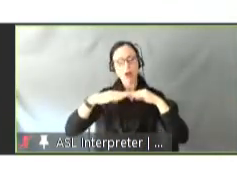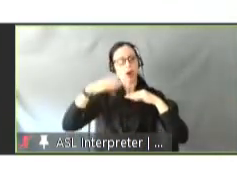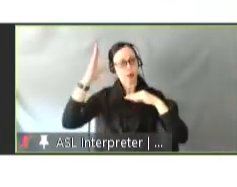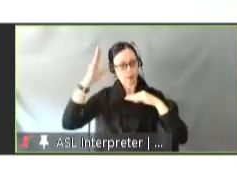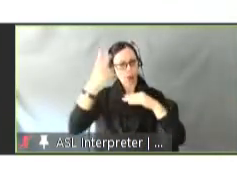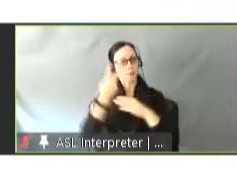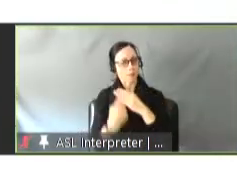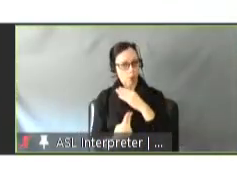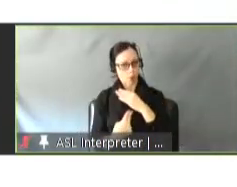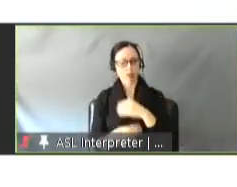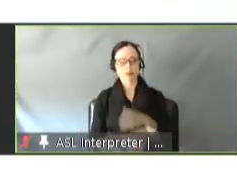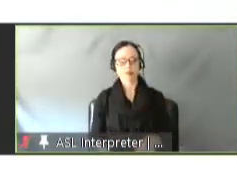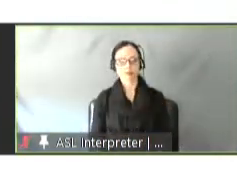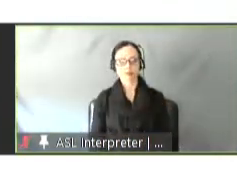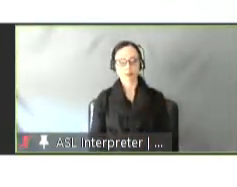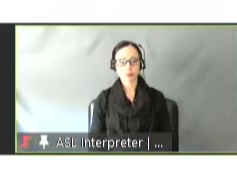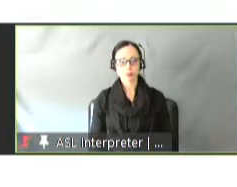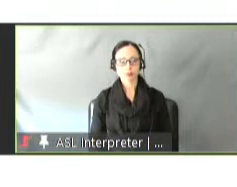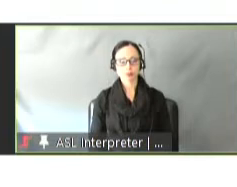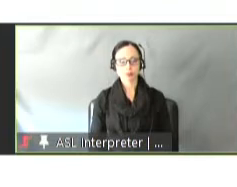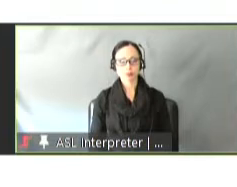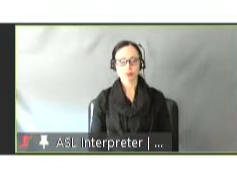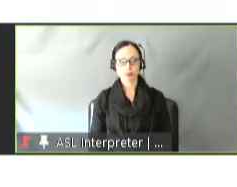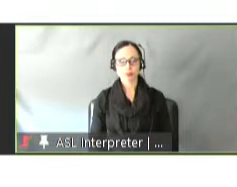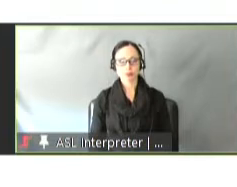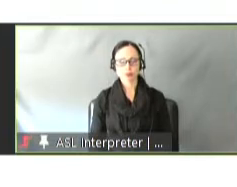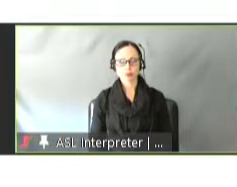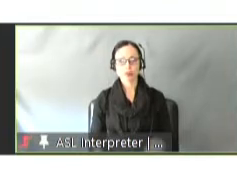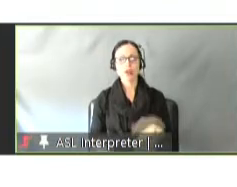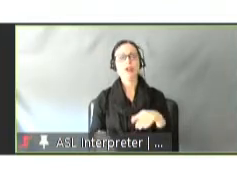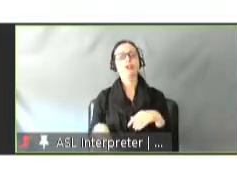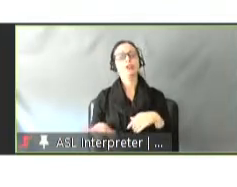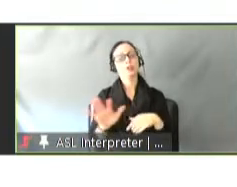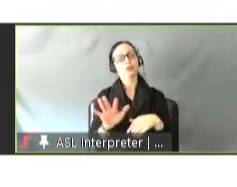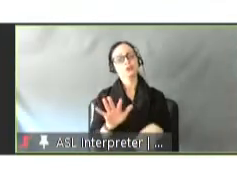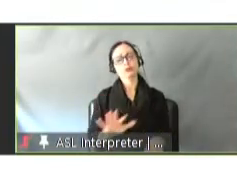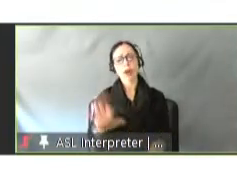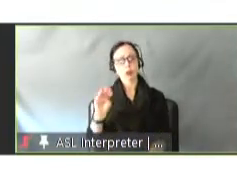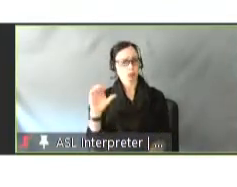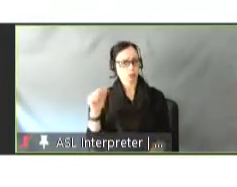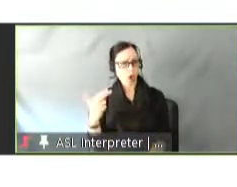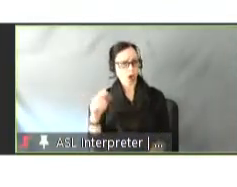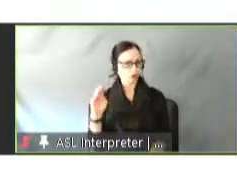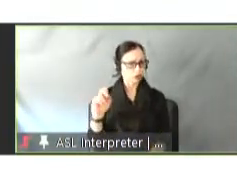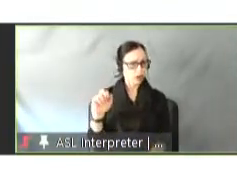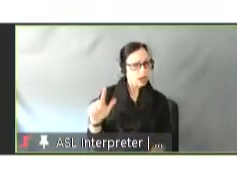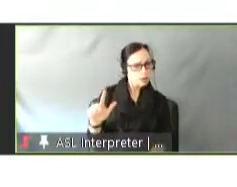Next. So, where we were then back in around March, April, the early parts of the summer of last year,